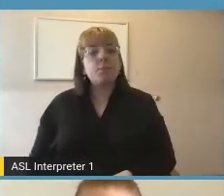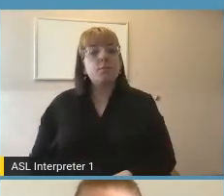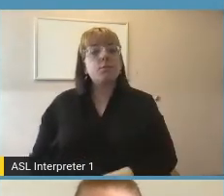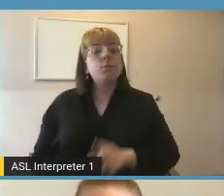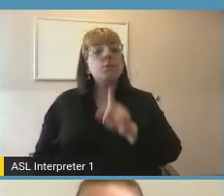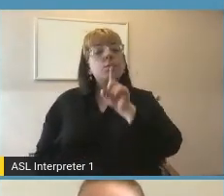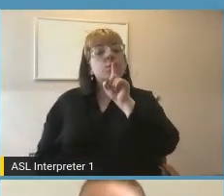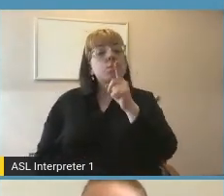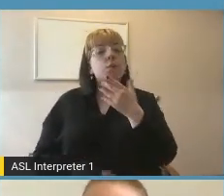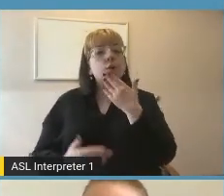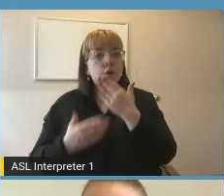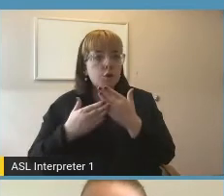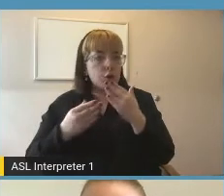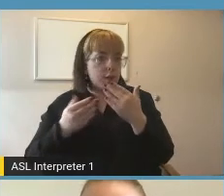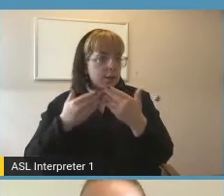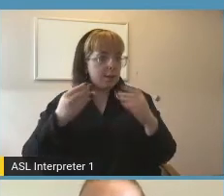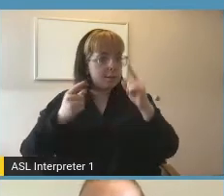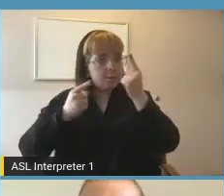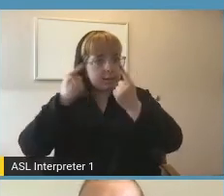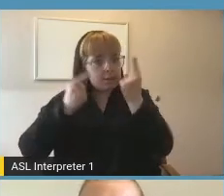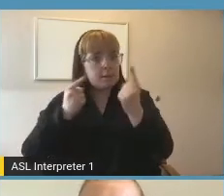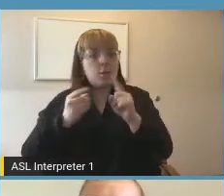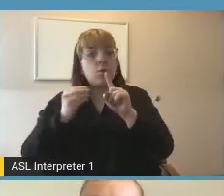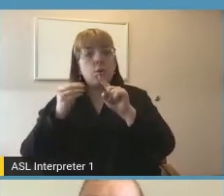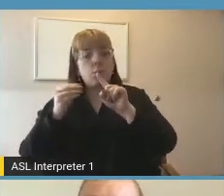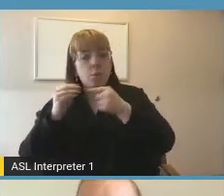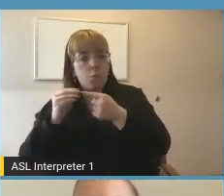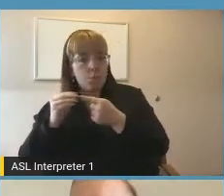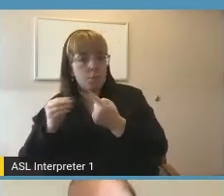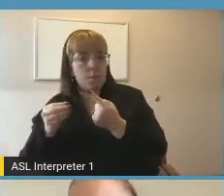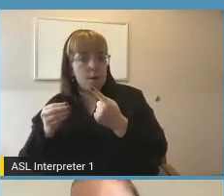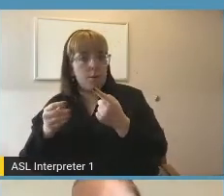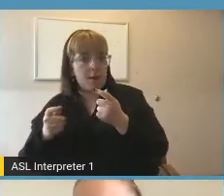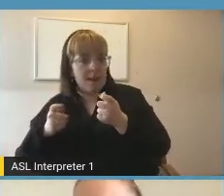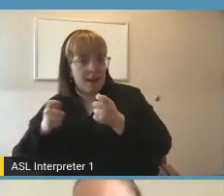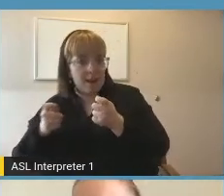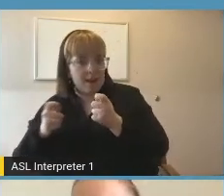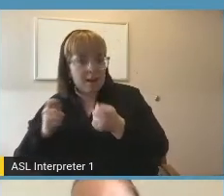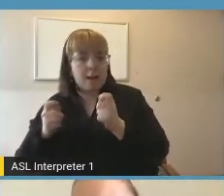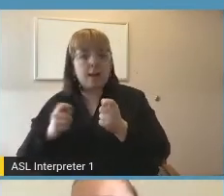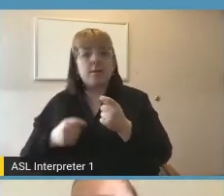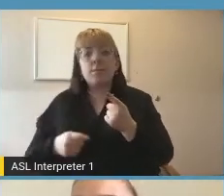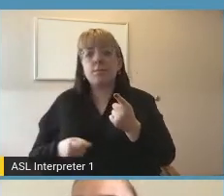editing is, is the information being delivered in the order needed to follow it easily? So